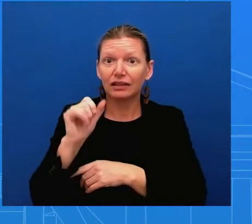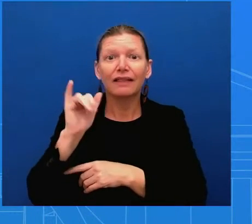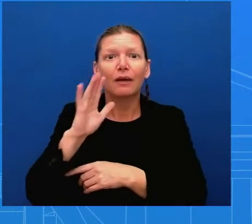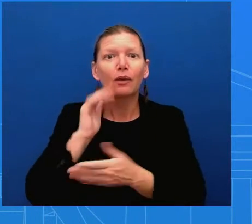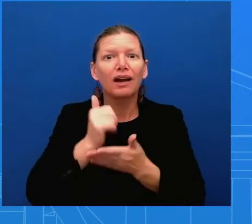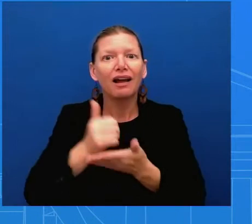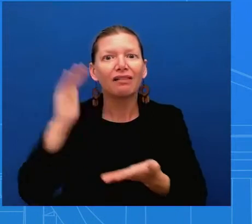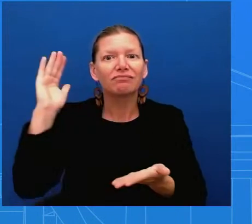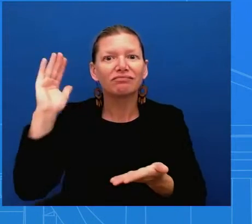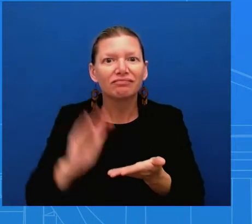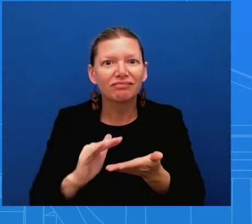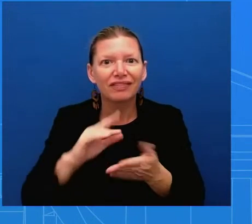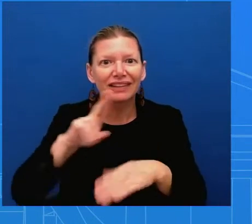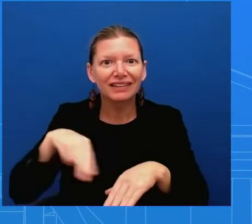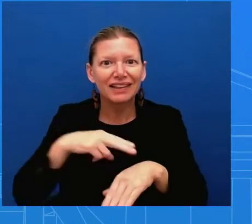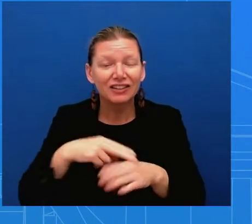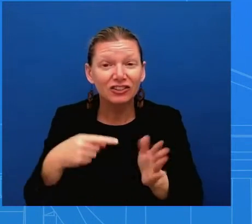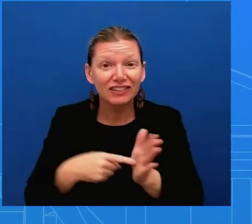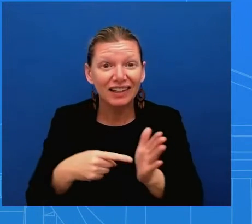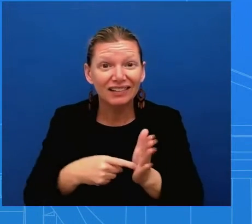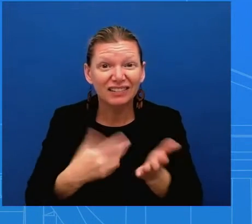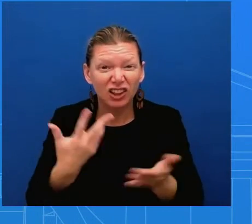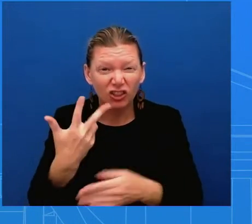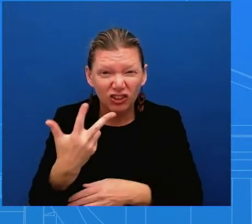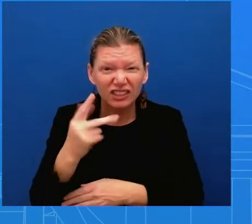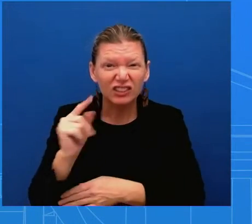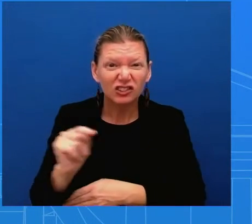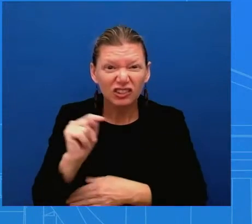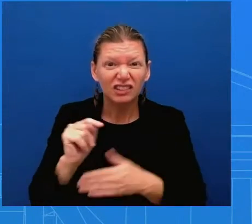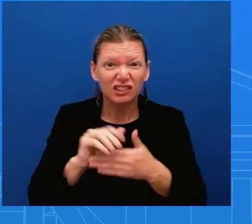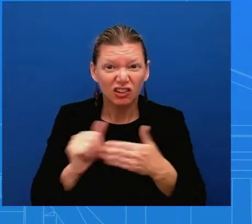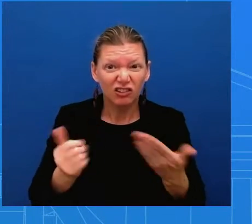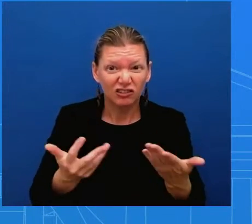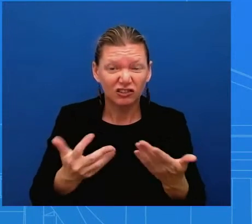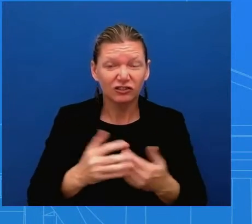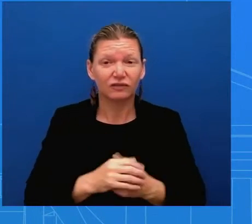on China and the tariffs that are coming. So, in July of 2019, then-candidate Biden